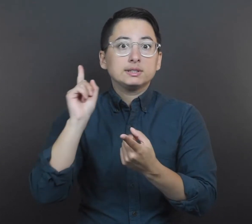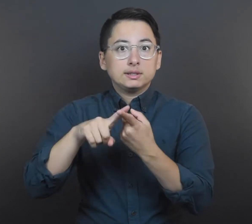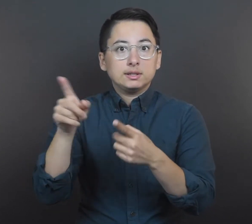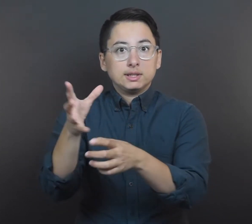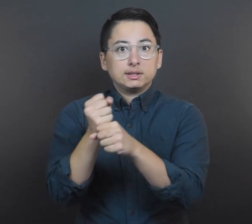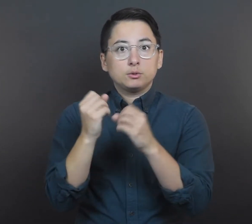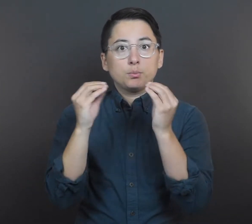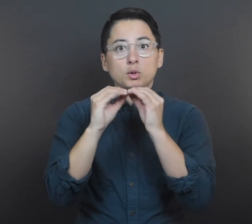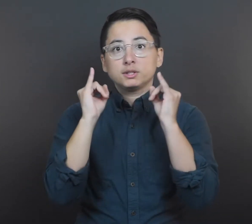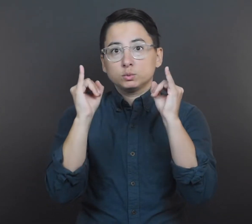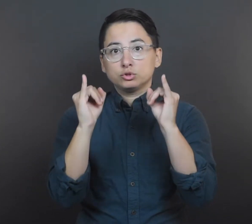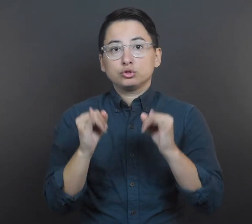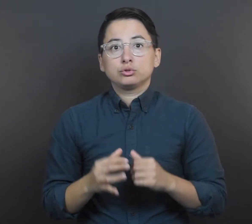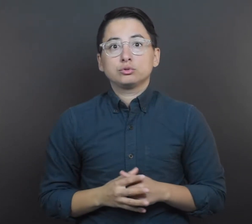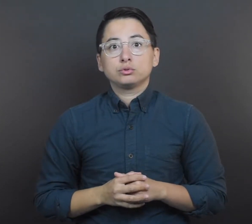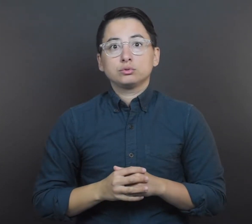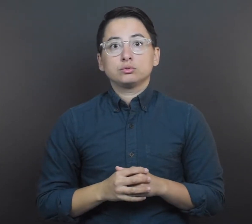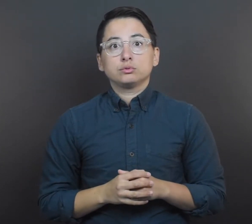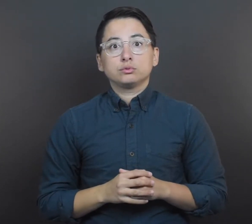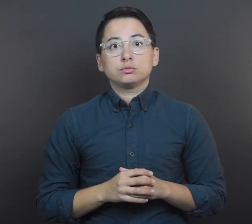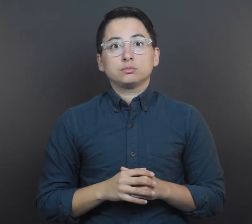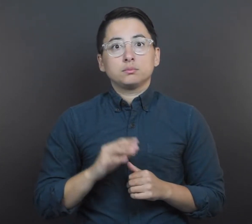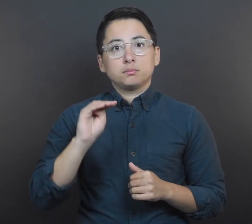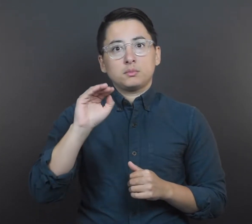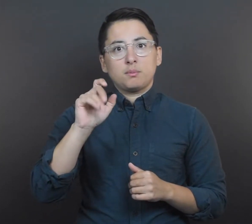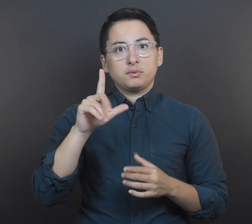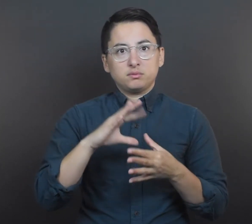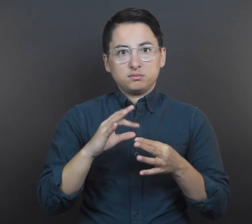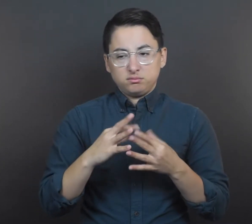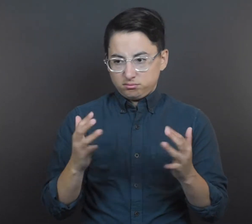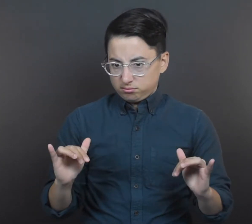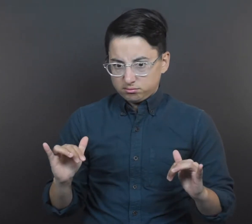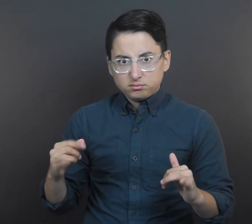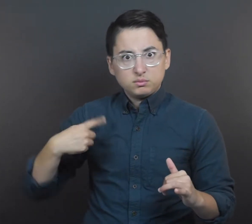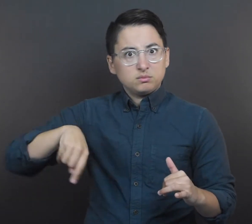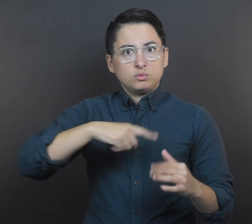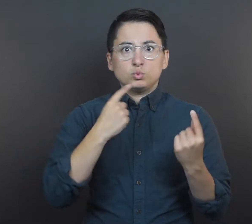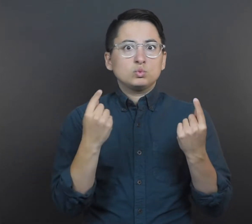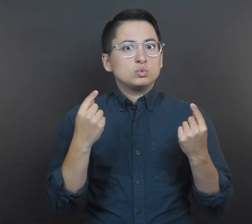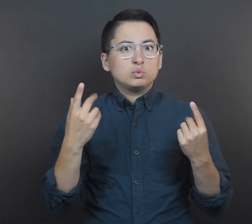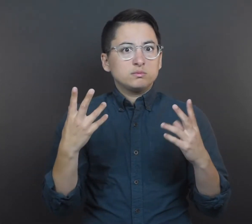The instructions from CDC leadership were for the team to leave the airport and head